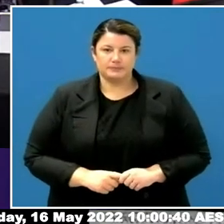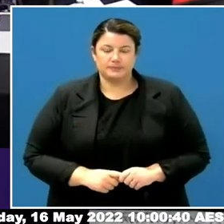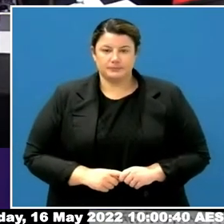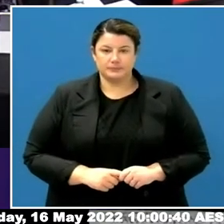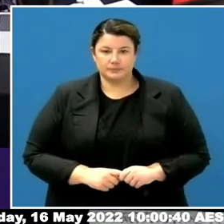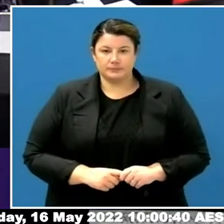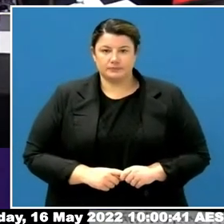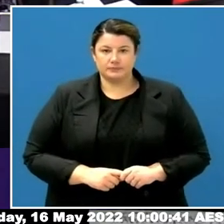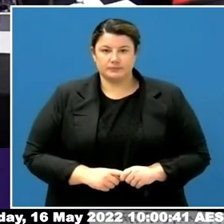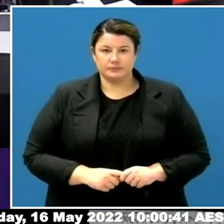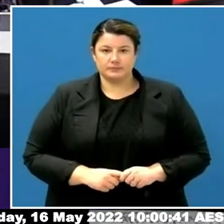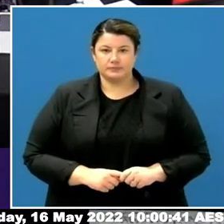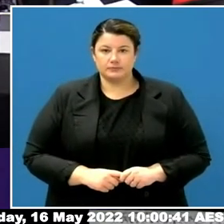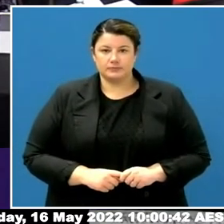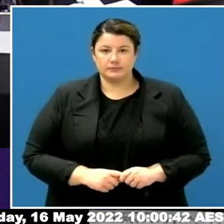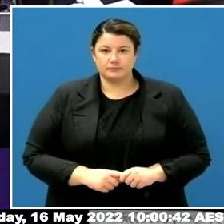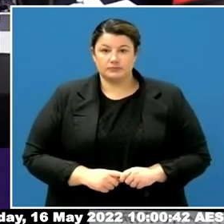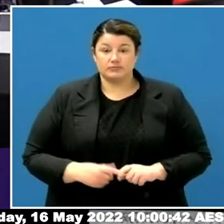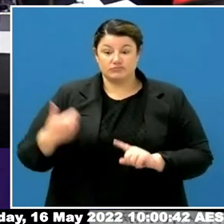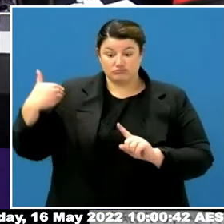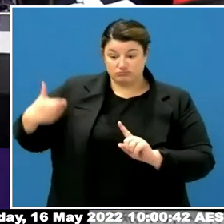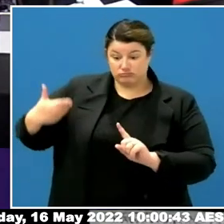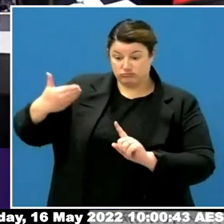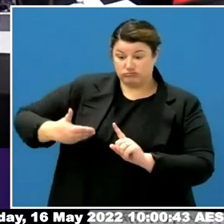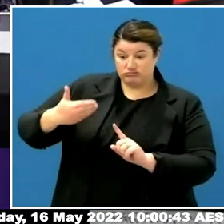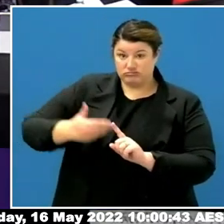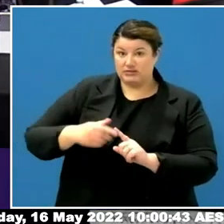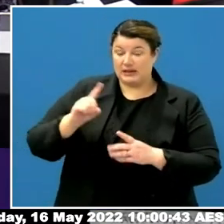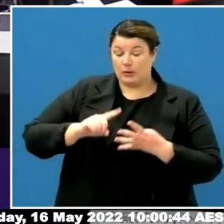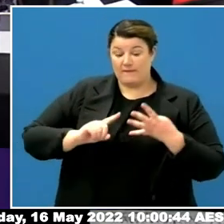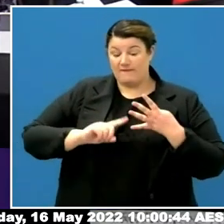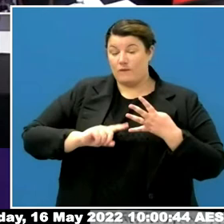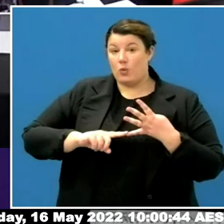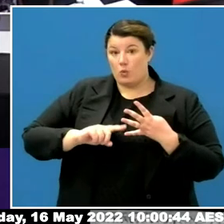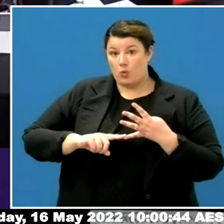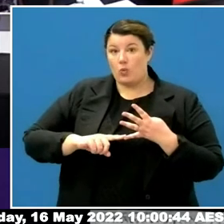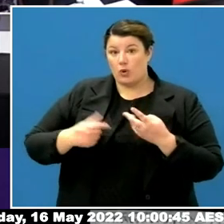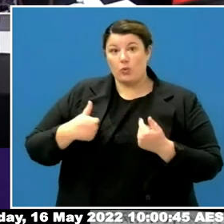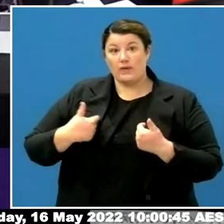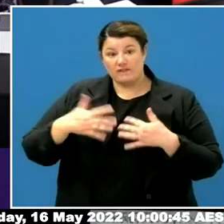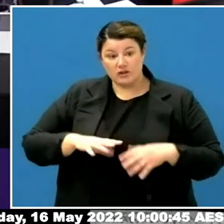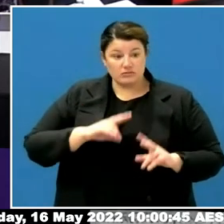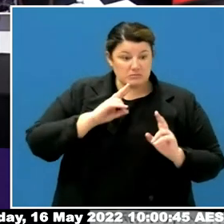This is the fourth of a series of Public hearings in which the Royal Commission has